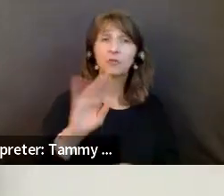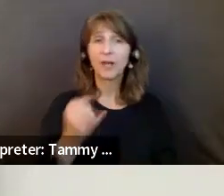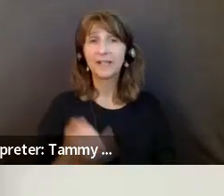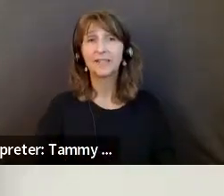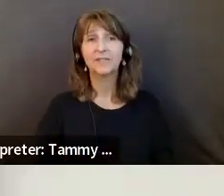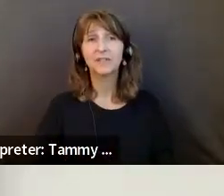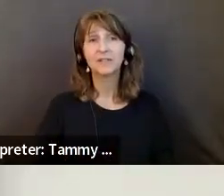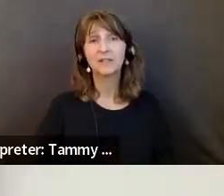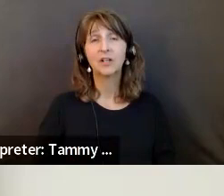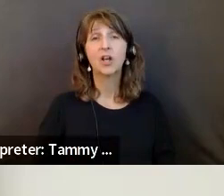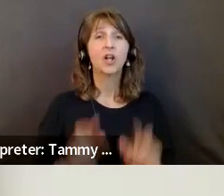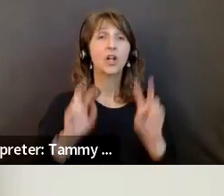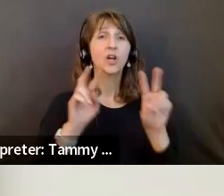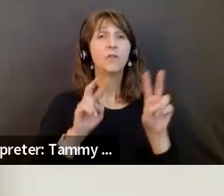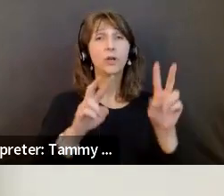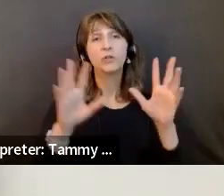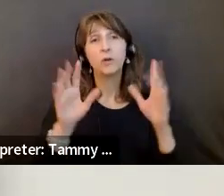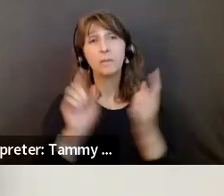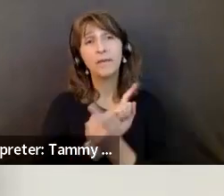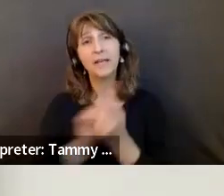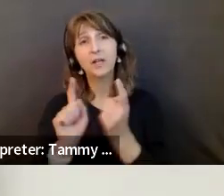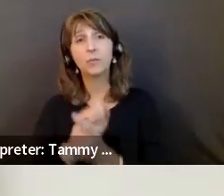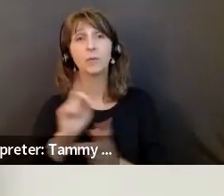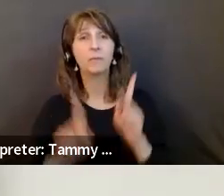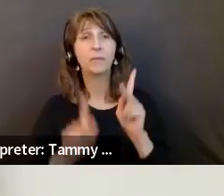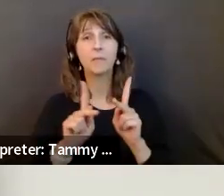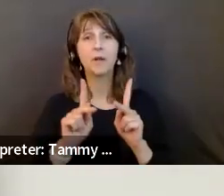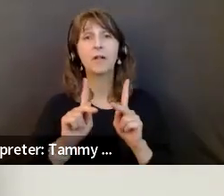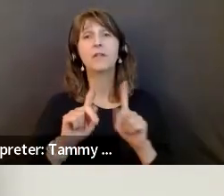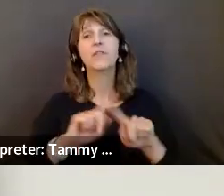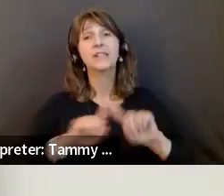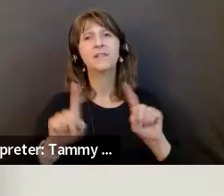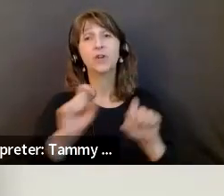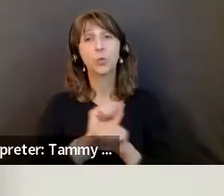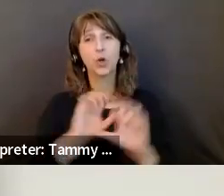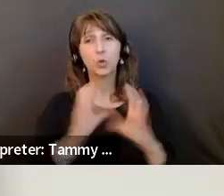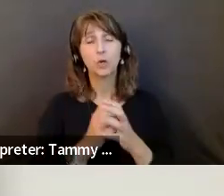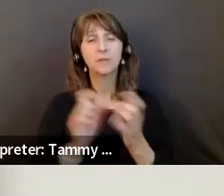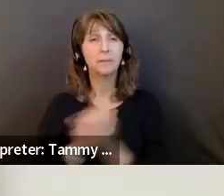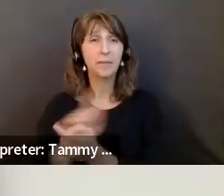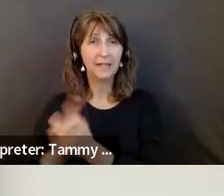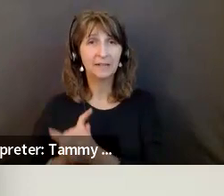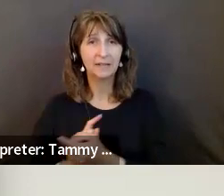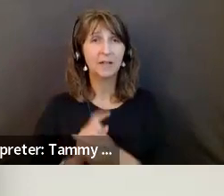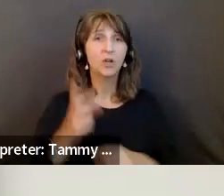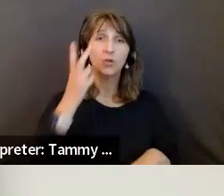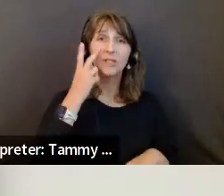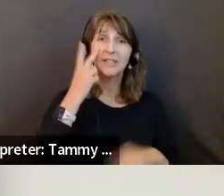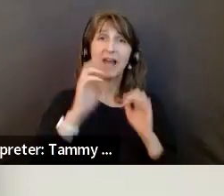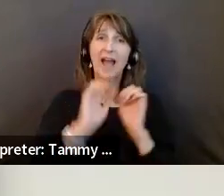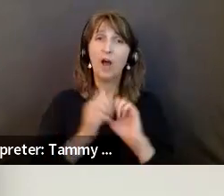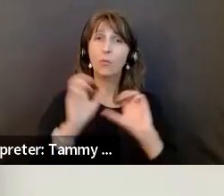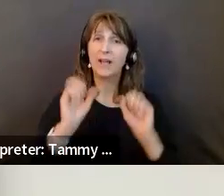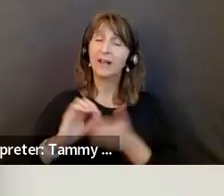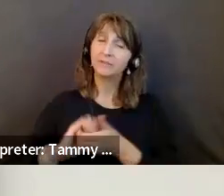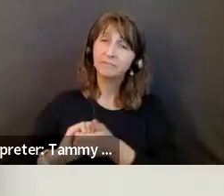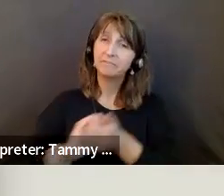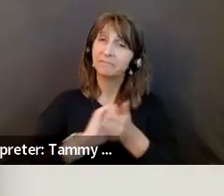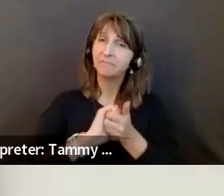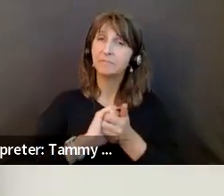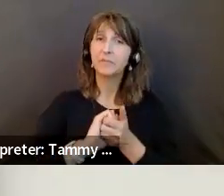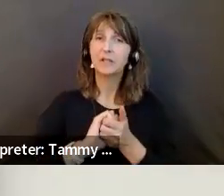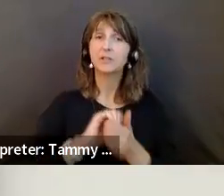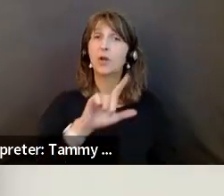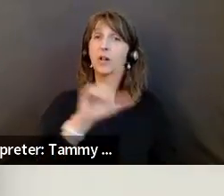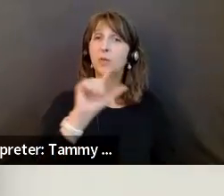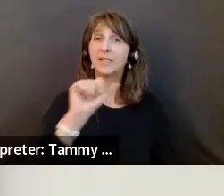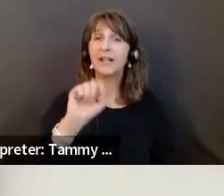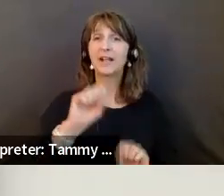Really looking forward to meeting up with all of the other work groups. Just to see how we can all collaborate and make Louisiana a safer Louisiana.